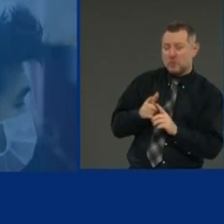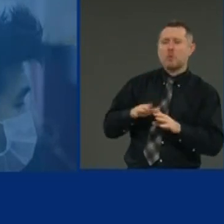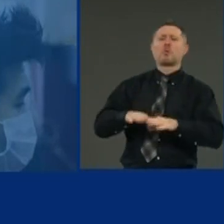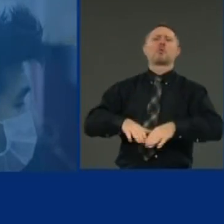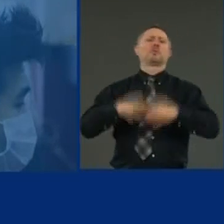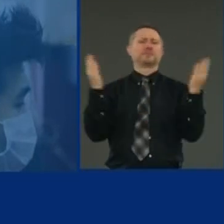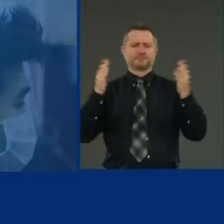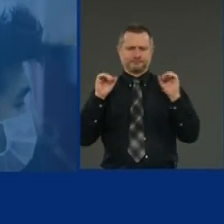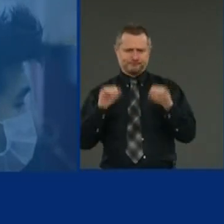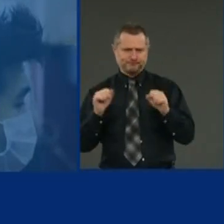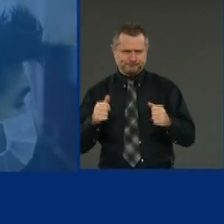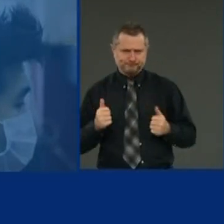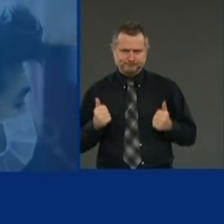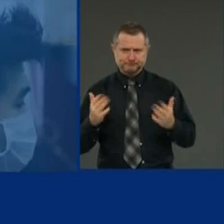BUT VERY DETAILED GUIDELINES.